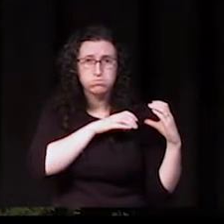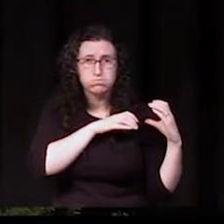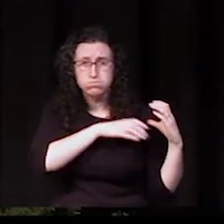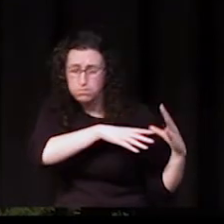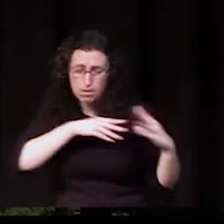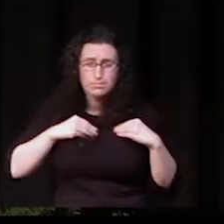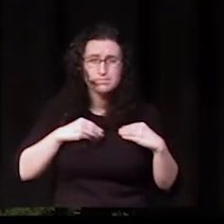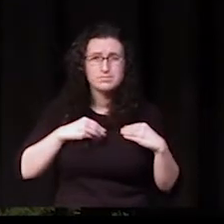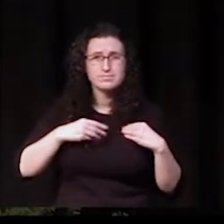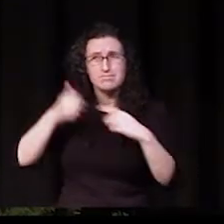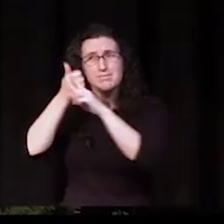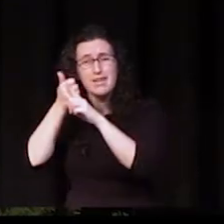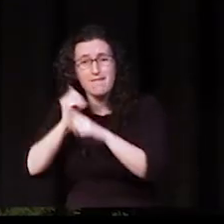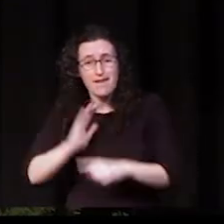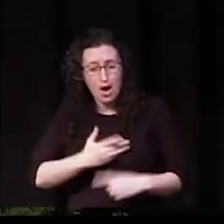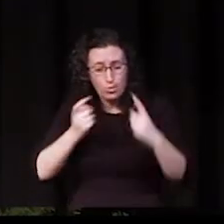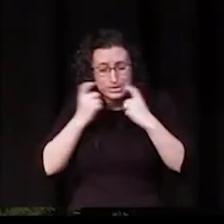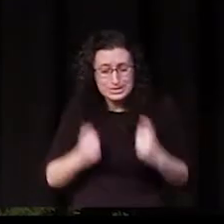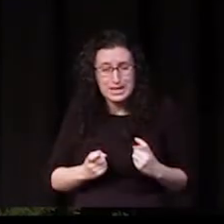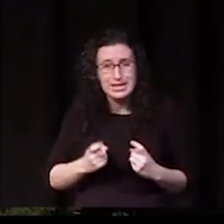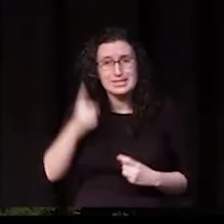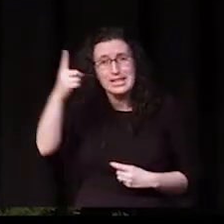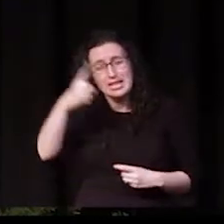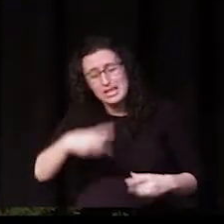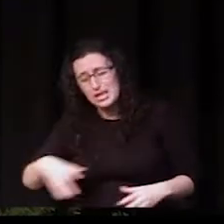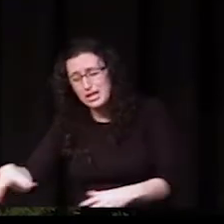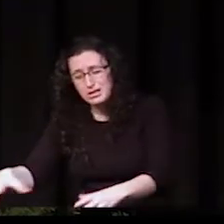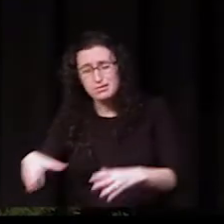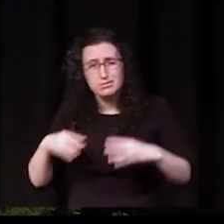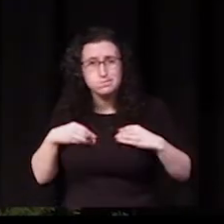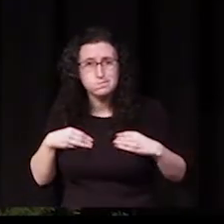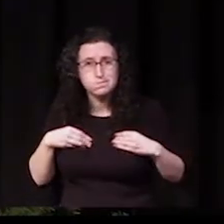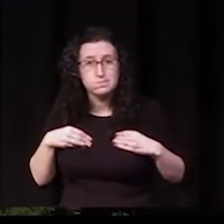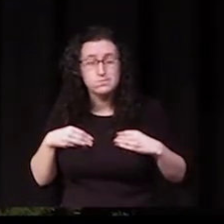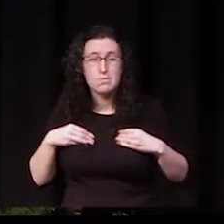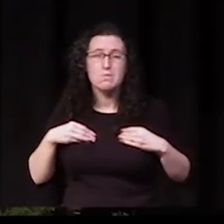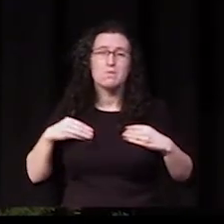He took our sins upon Himself, the sins of the whole world